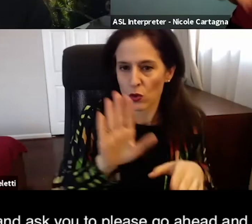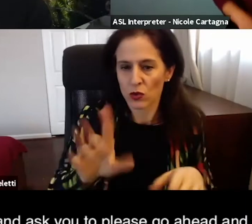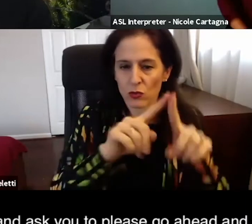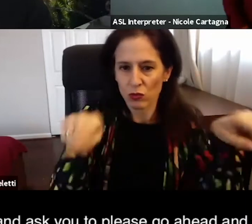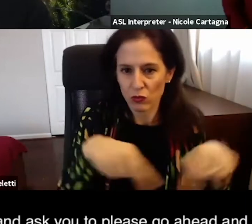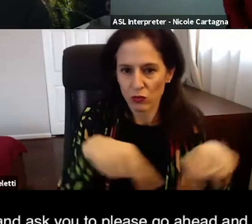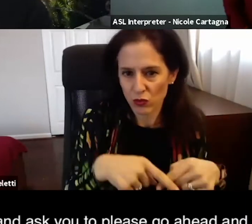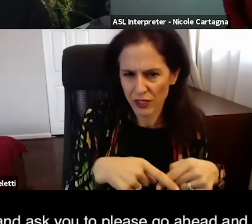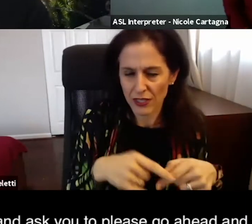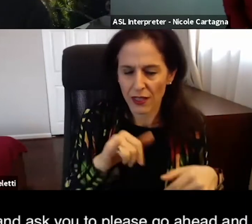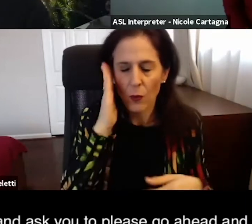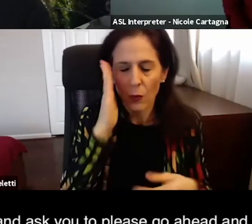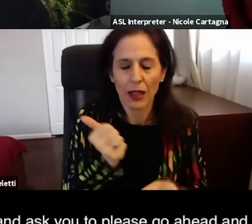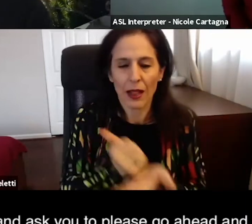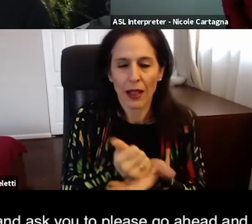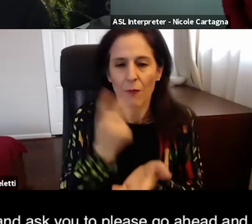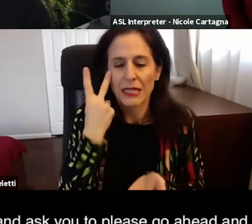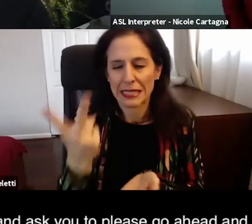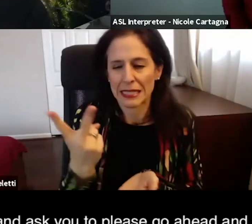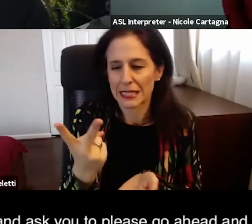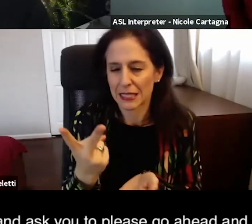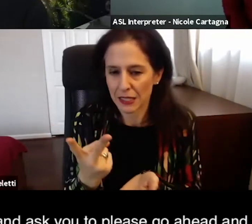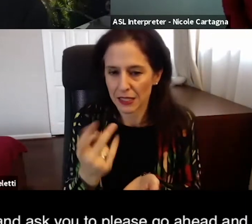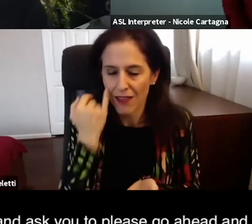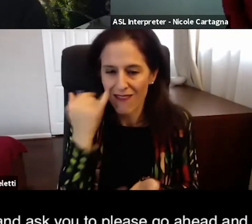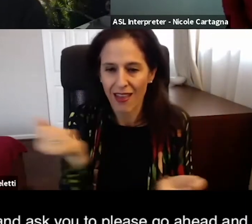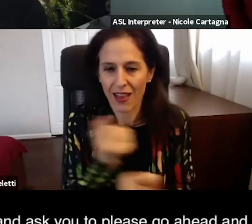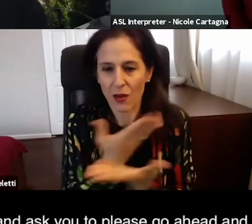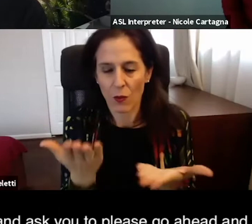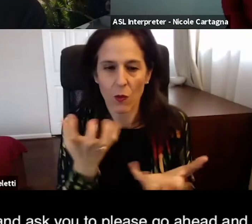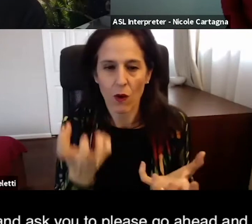so maybe we can go ahead and ask you to please uh go ahead and stop sharing your screen